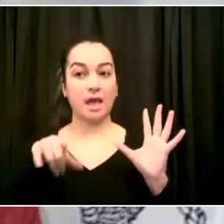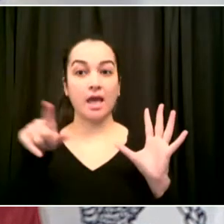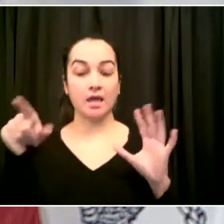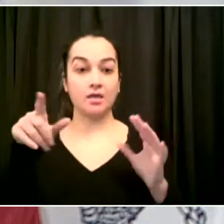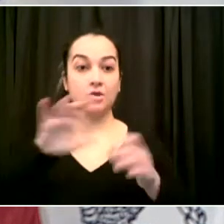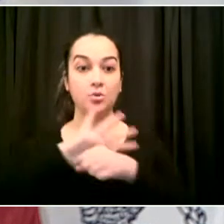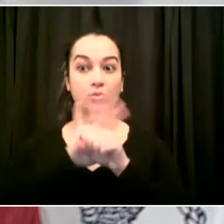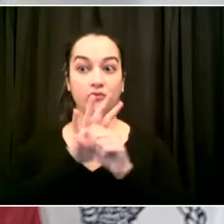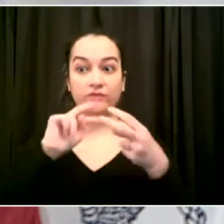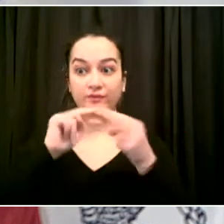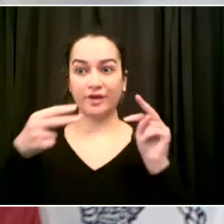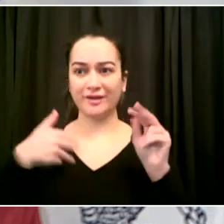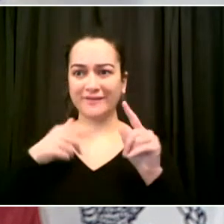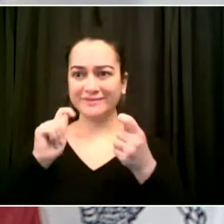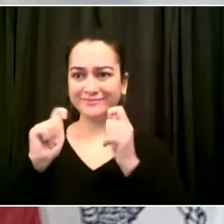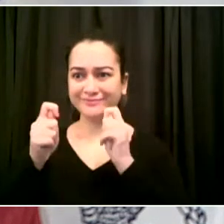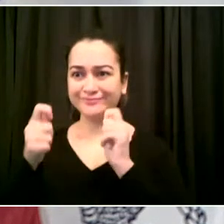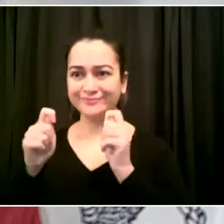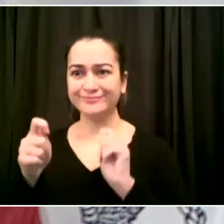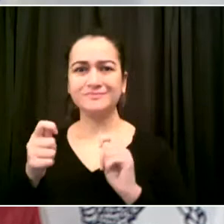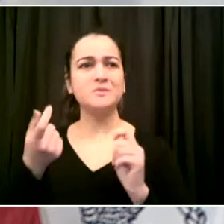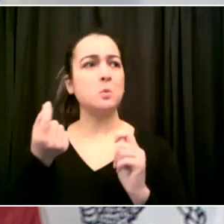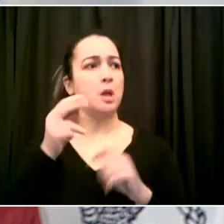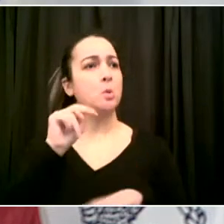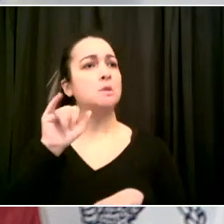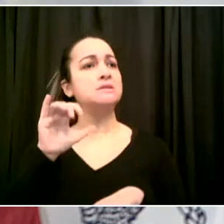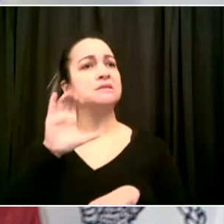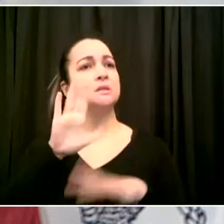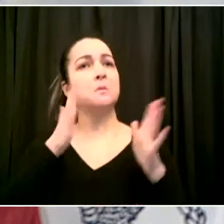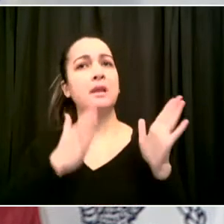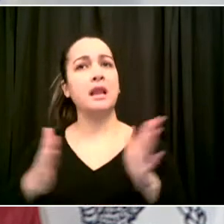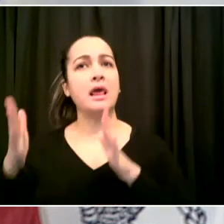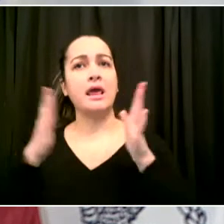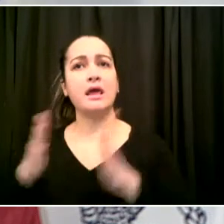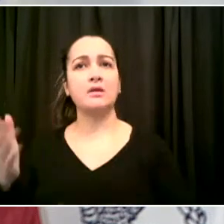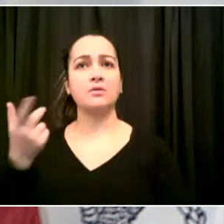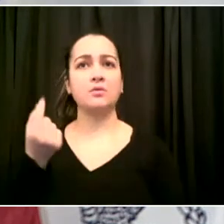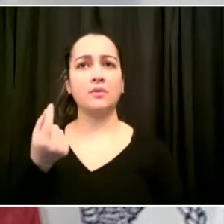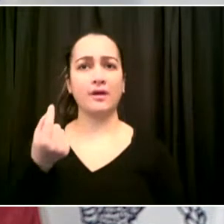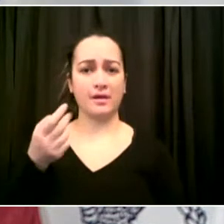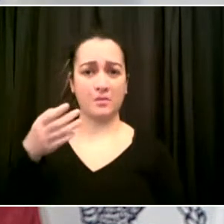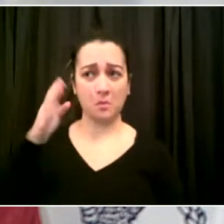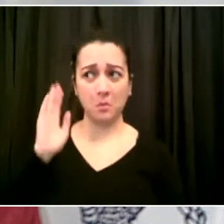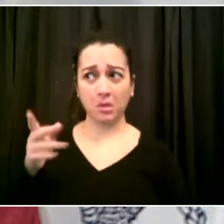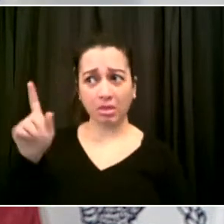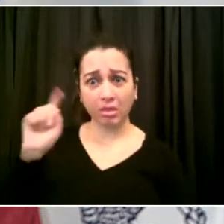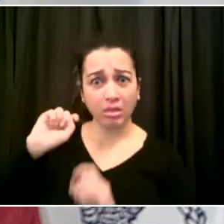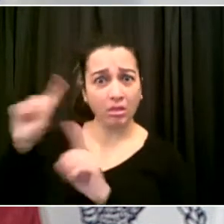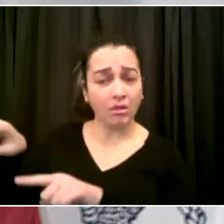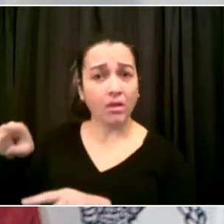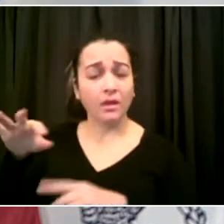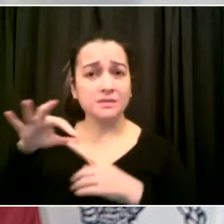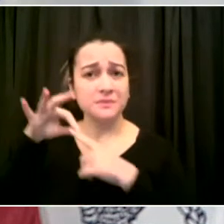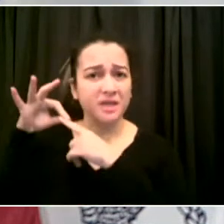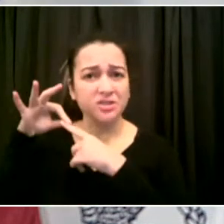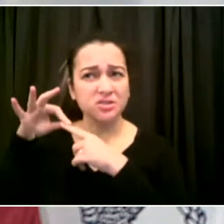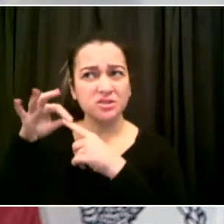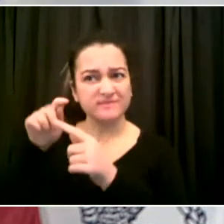FURTHER RESEARCH THE NENEW VARIANT? IS THIS GOING TO BE ANOTHER ONE